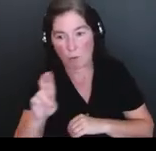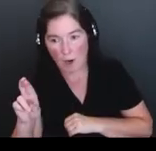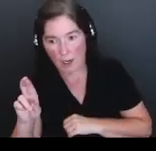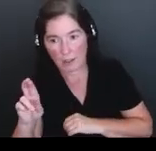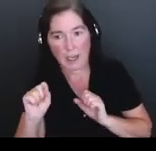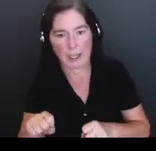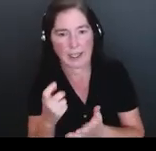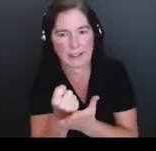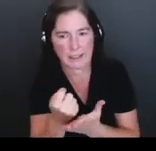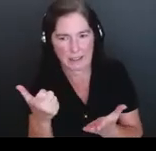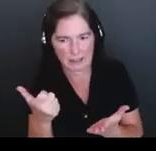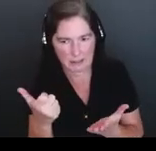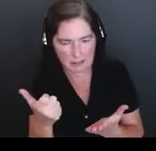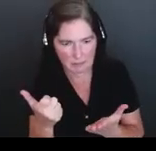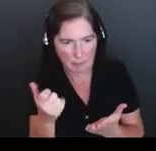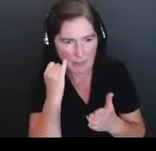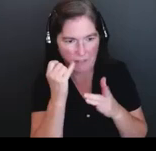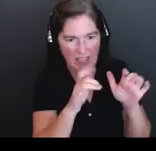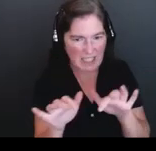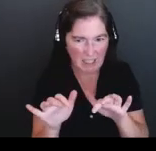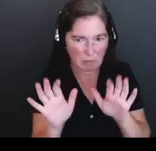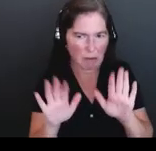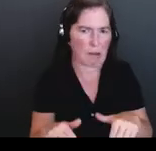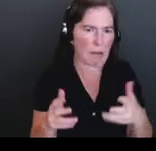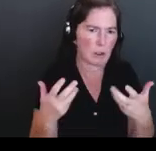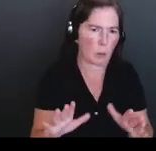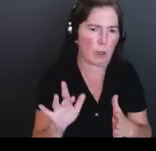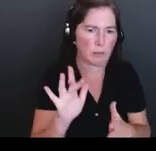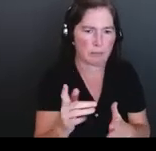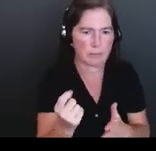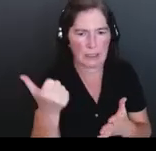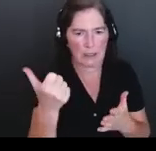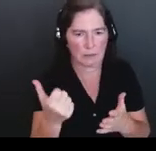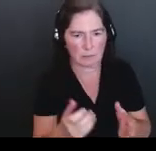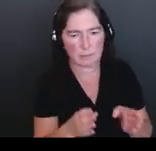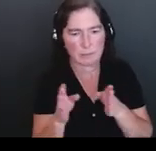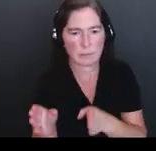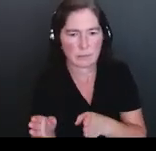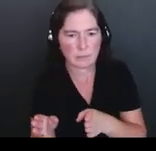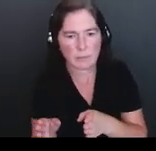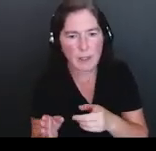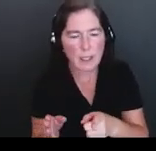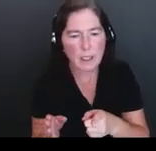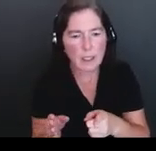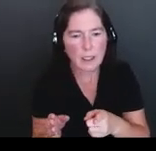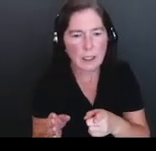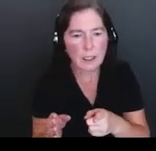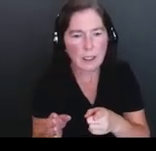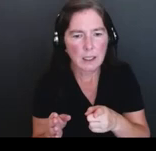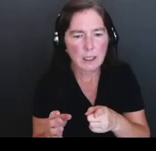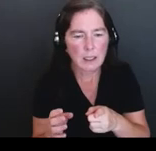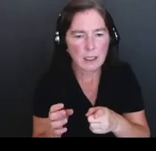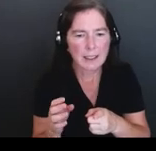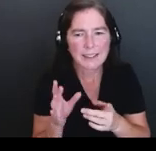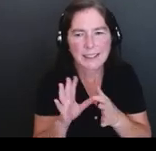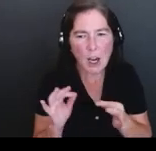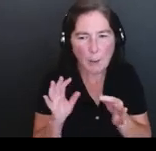order that you want them, you can always move them.